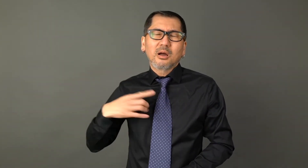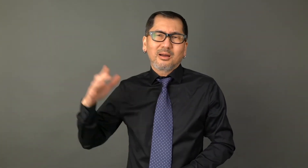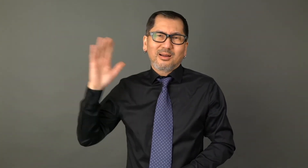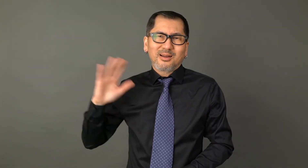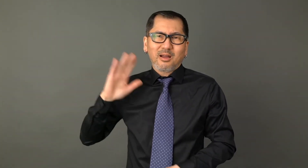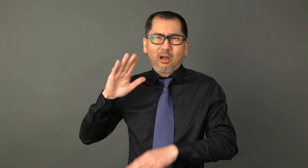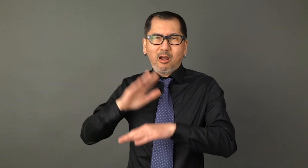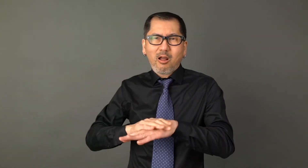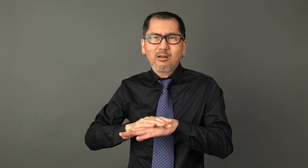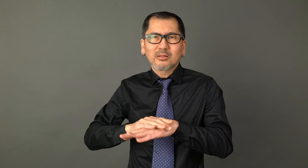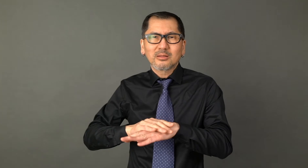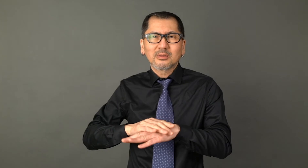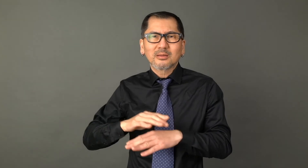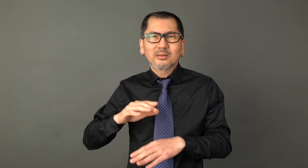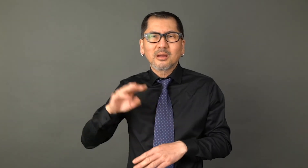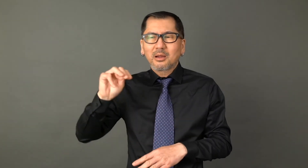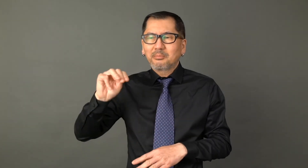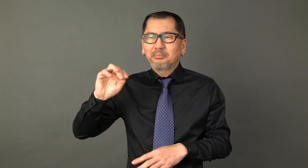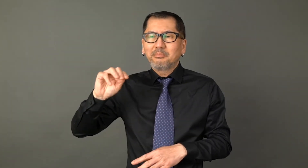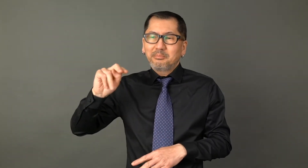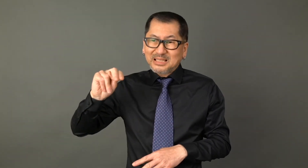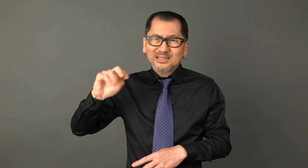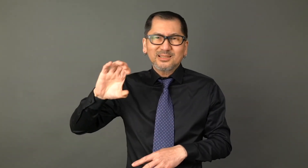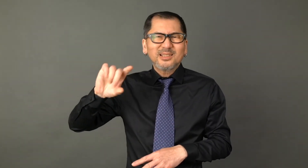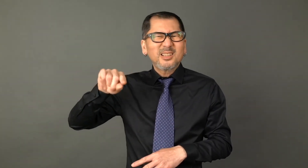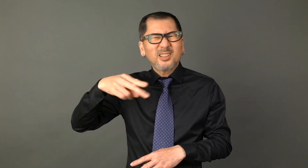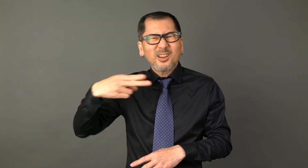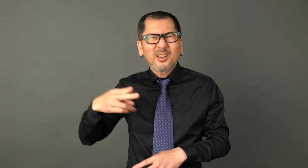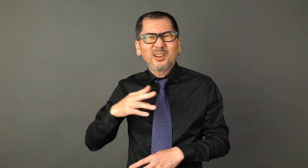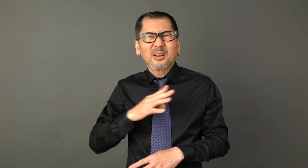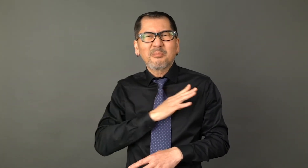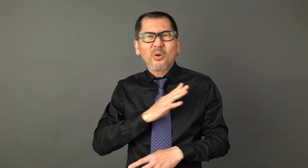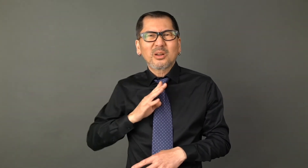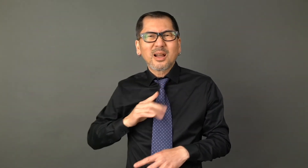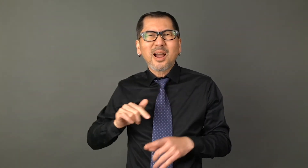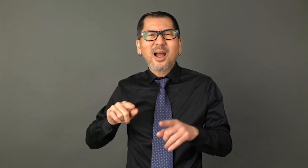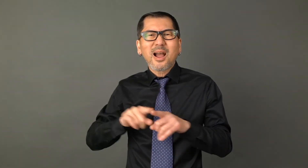I served on MNCDHH's board as an at-large member in 2005.